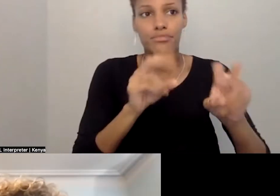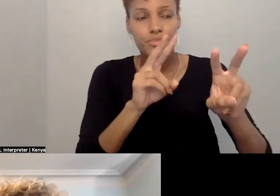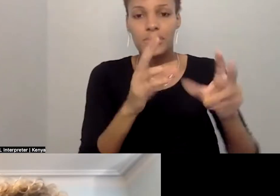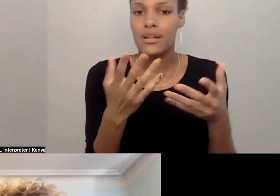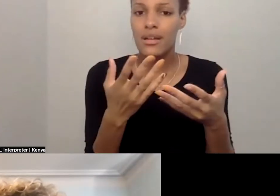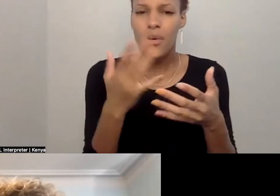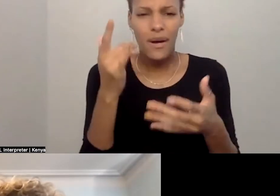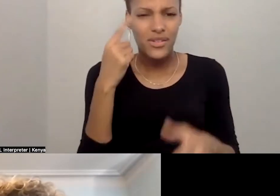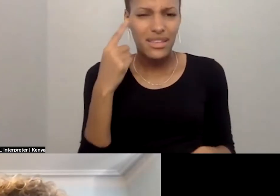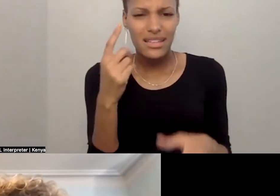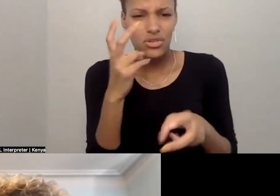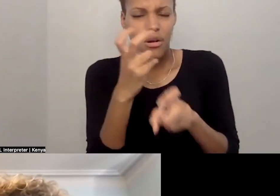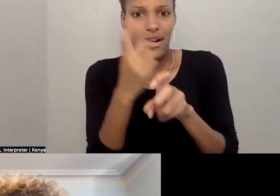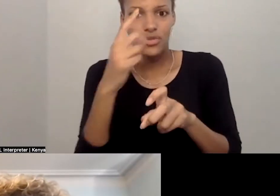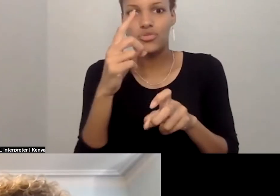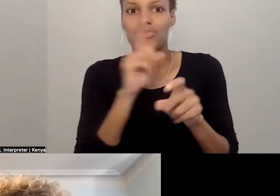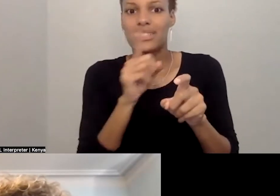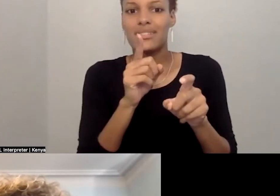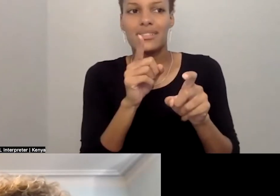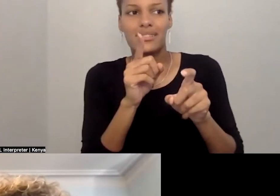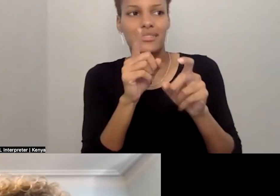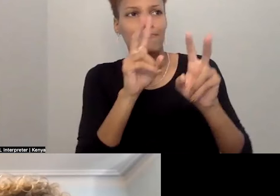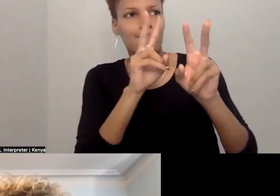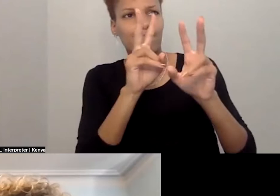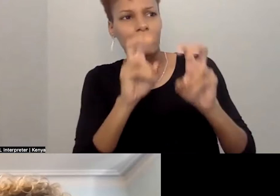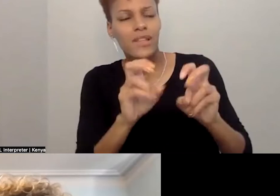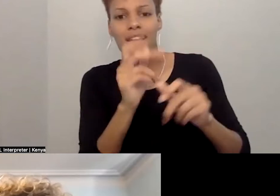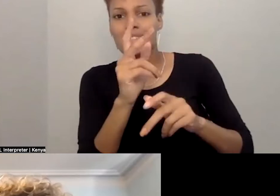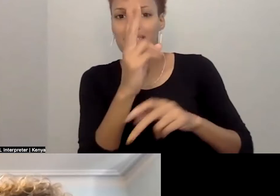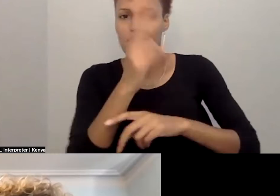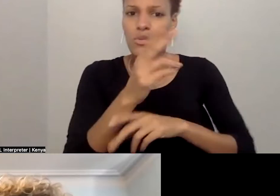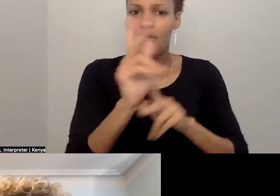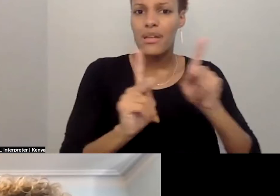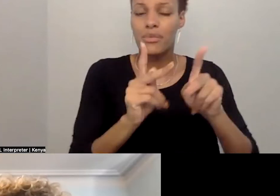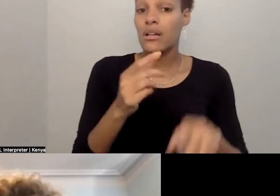you know it's, first of all I, I think we- I don't think we do a very good job in high schools teaching history